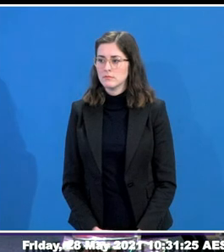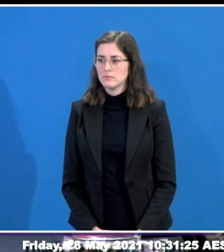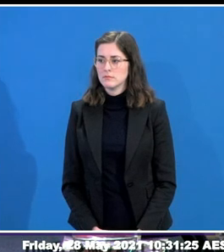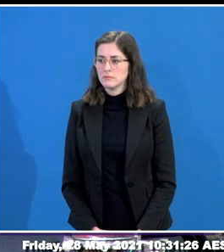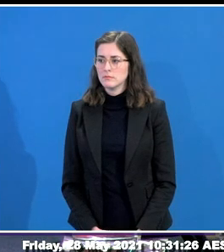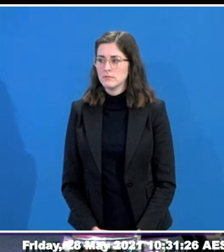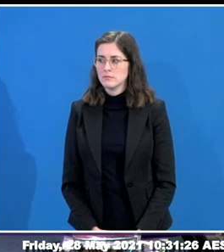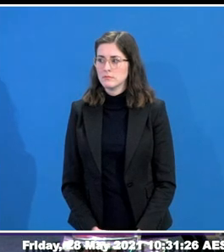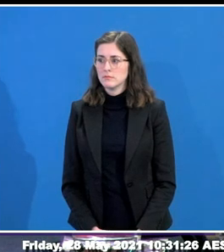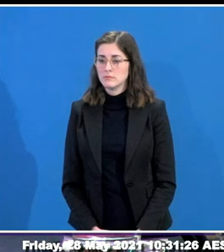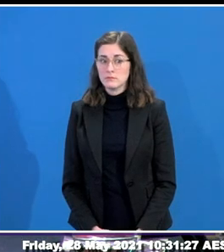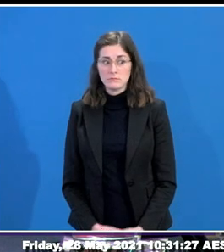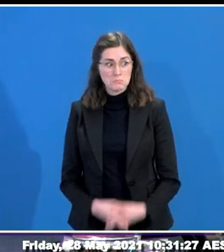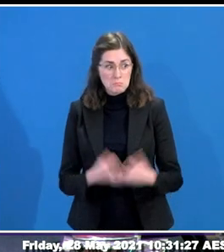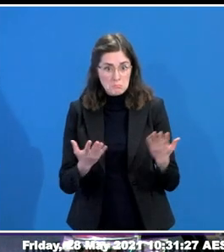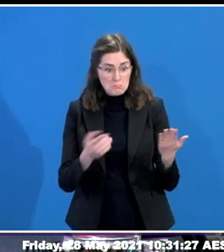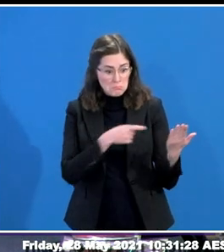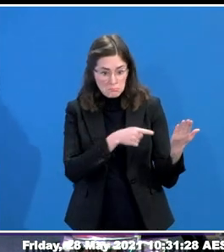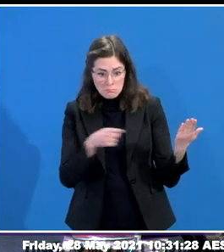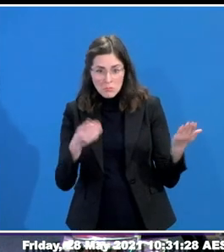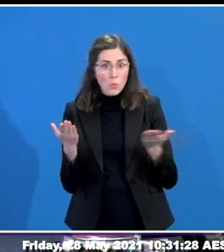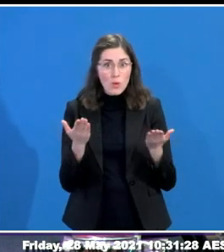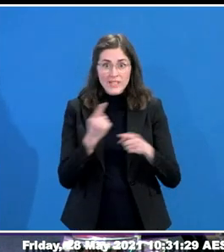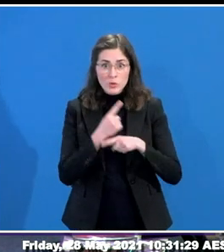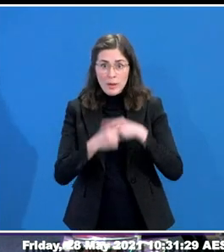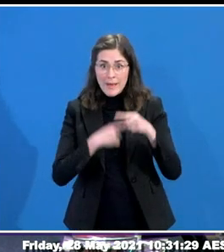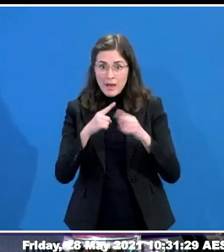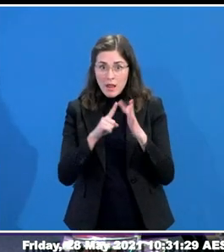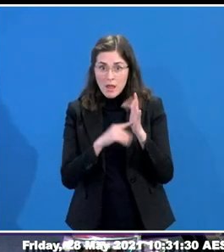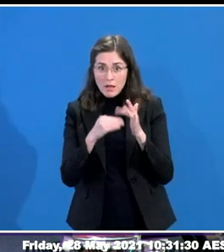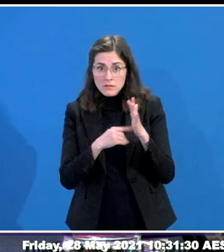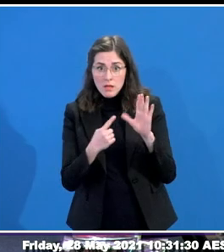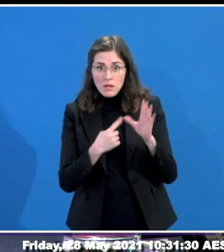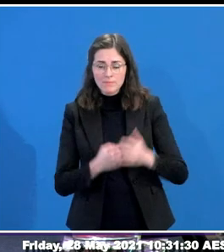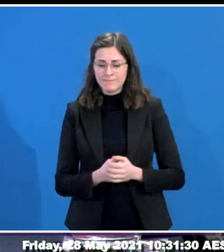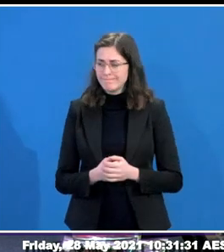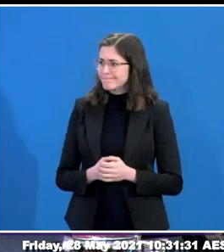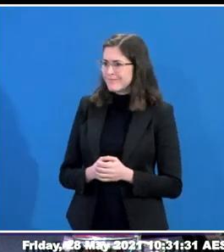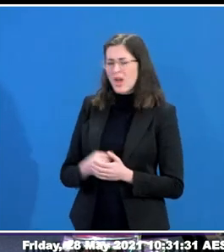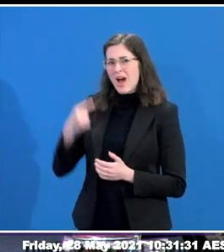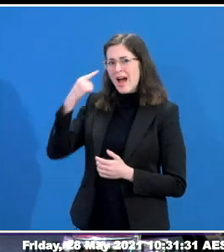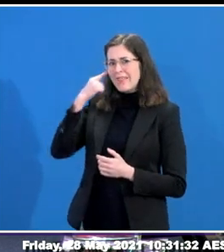You haven't found a reference to Eliza yet? I don't know that she is actually named. I think it references her as a guardian in here.